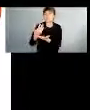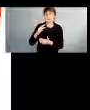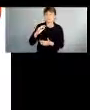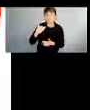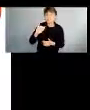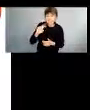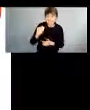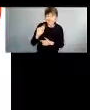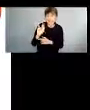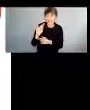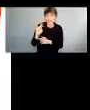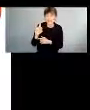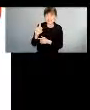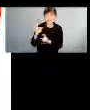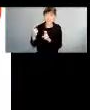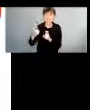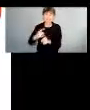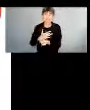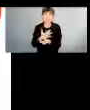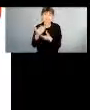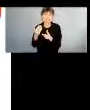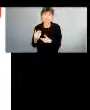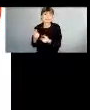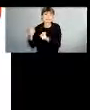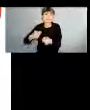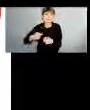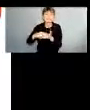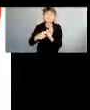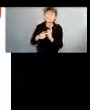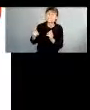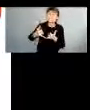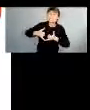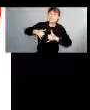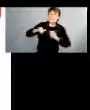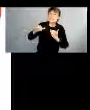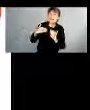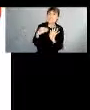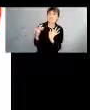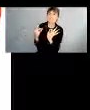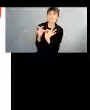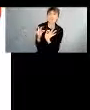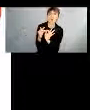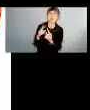support refers to things that still have monetary value but are being donated or given to you